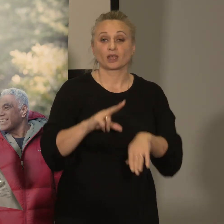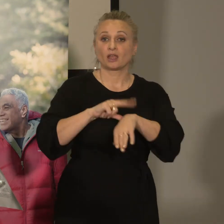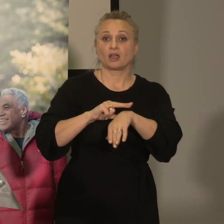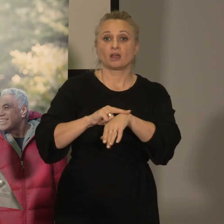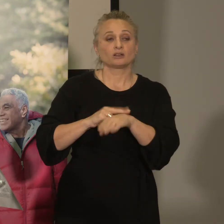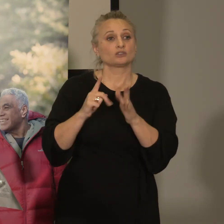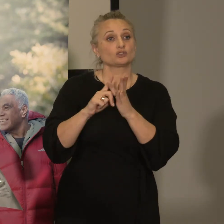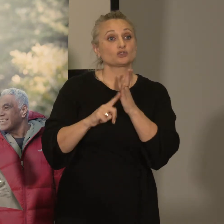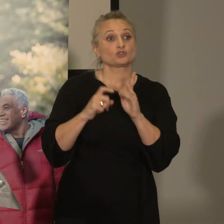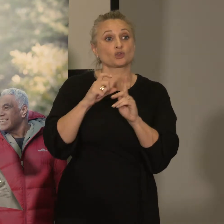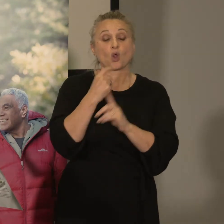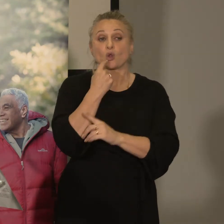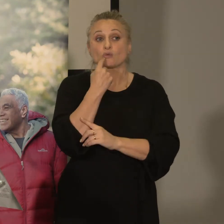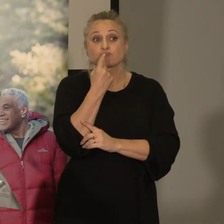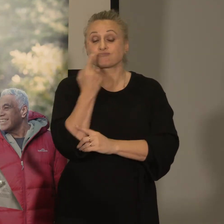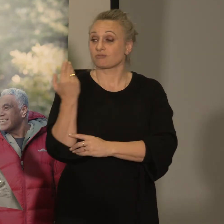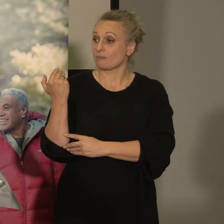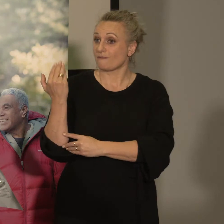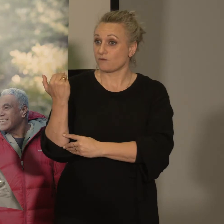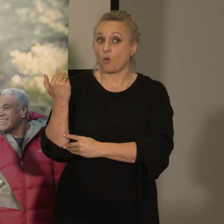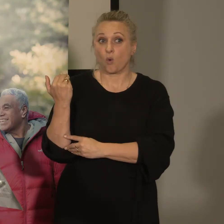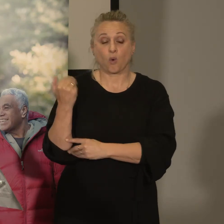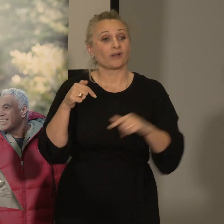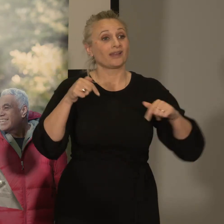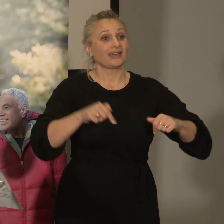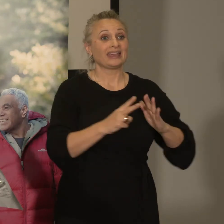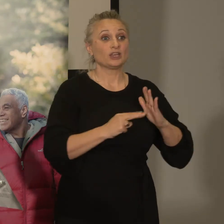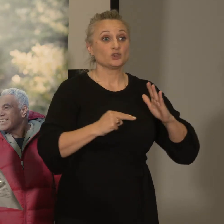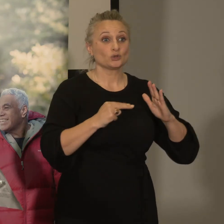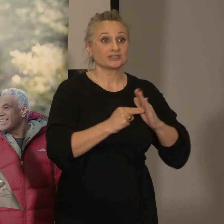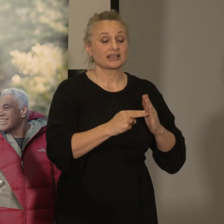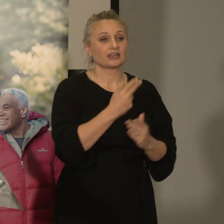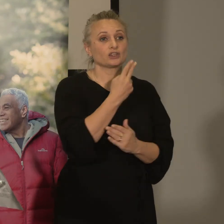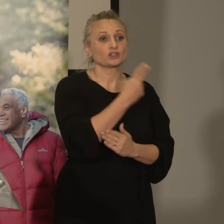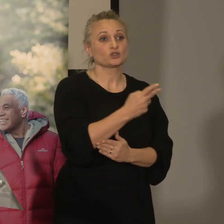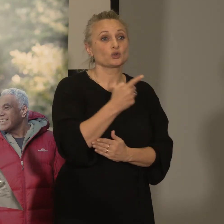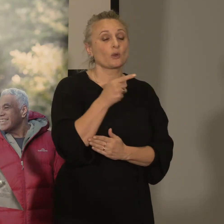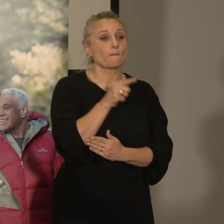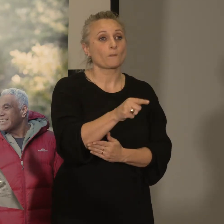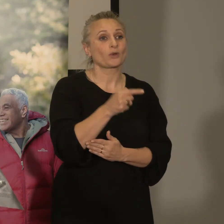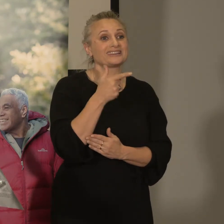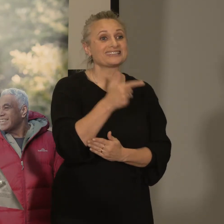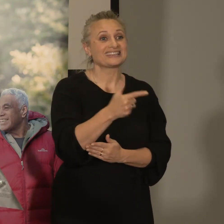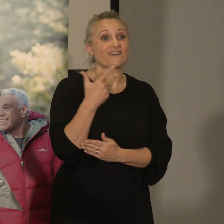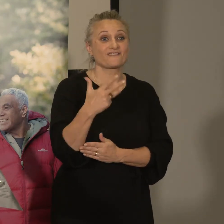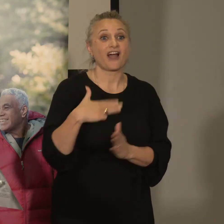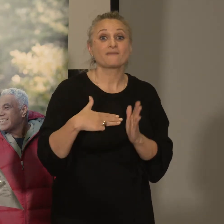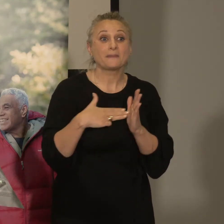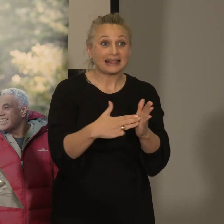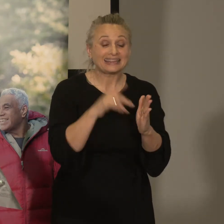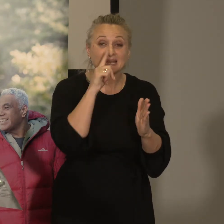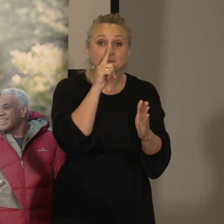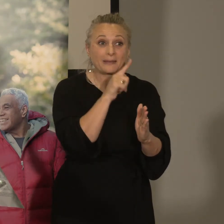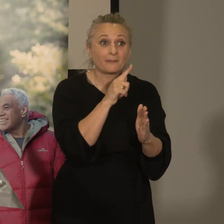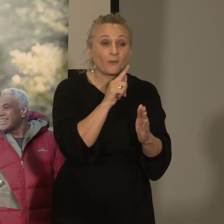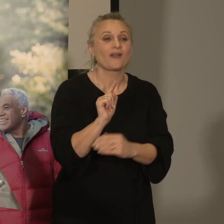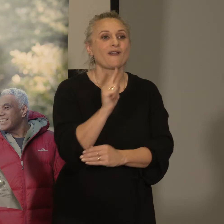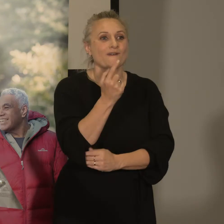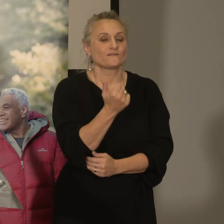well prepared for the few months ahead. As Dr Old has